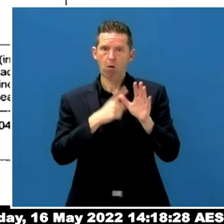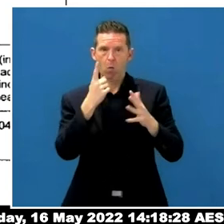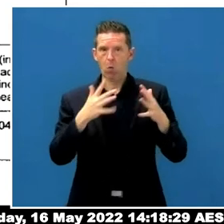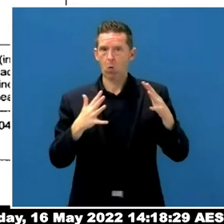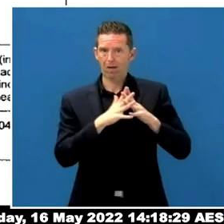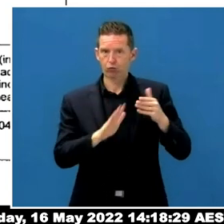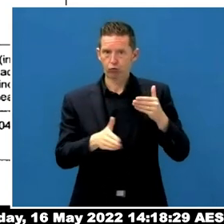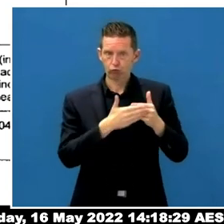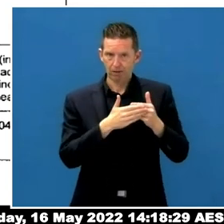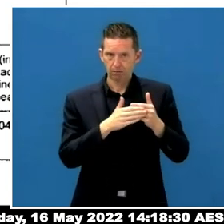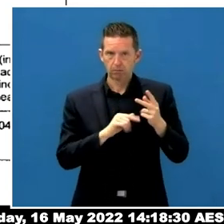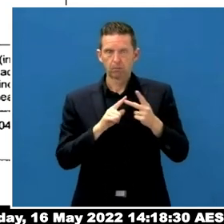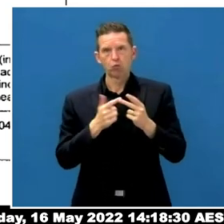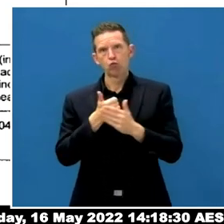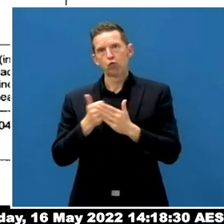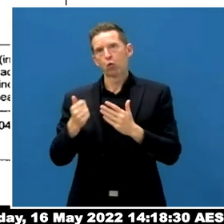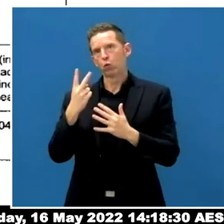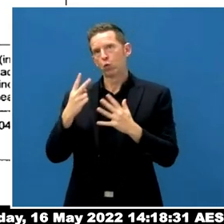during Christmas. MR FOGARTY: Alright.